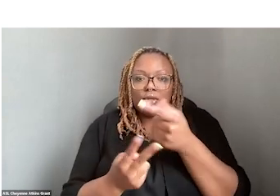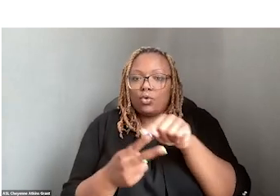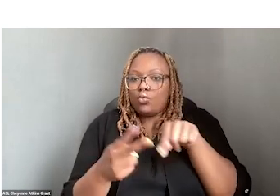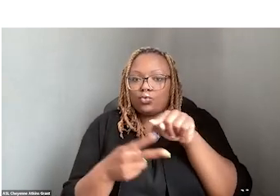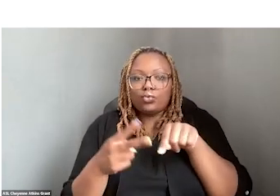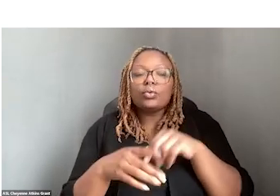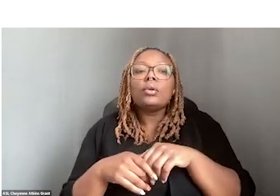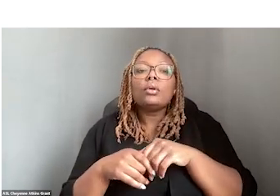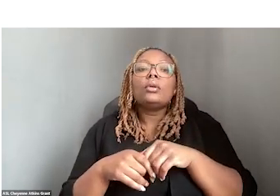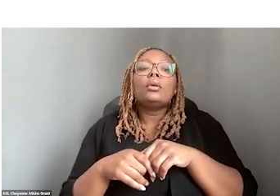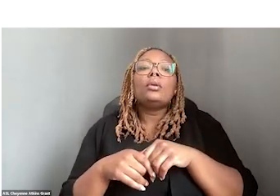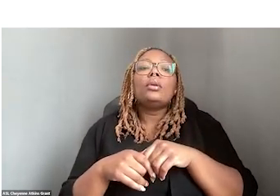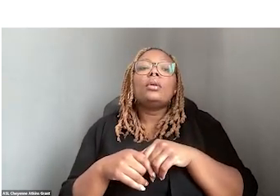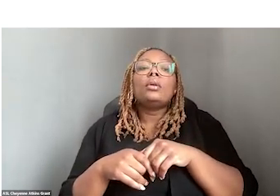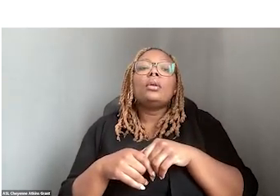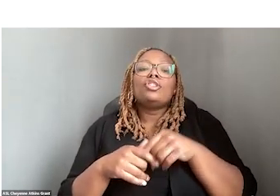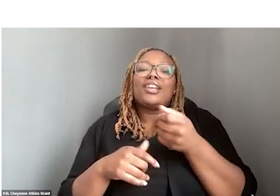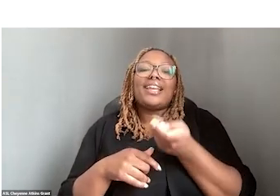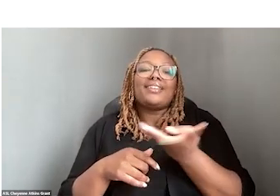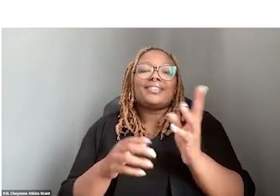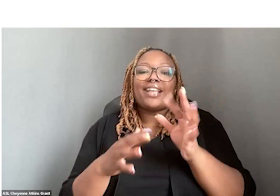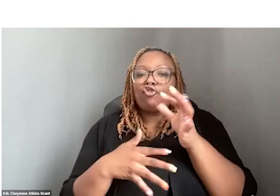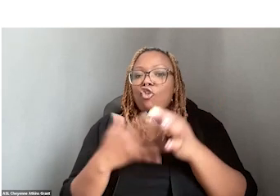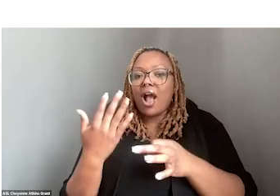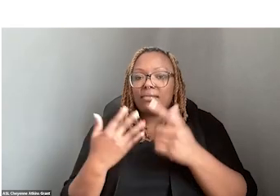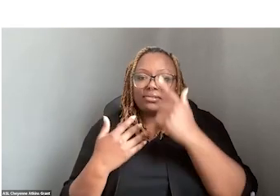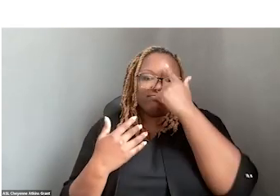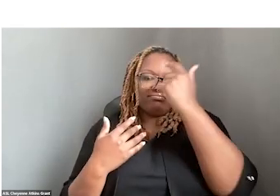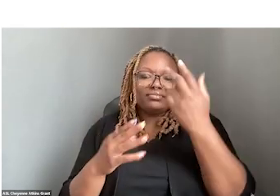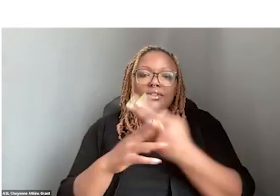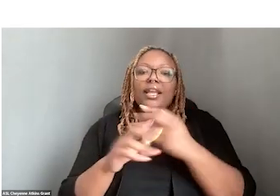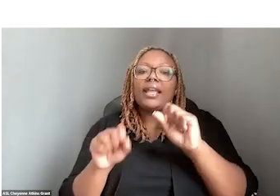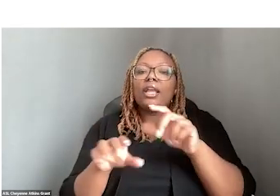So you have several different options and they can work simultaneously for you.